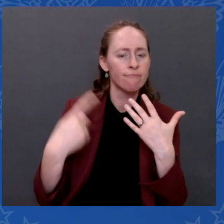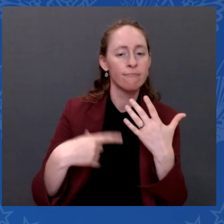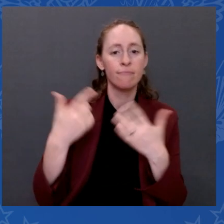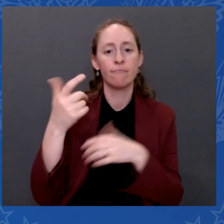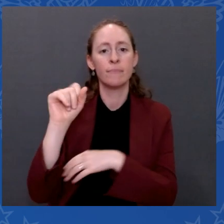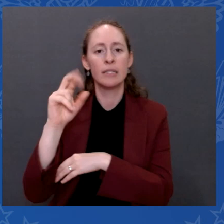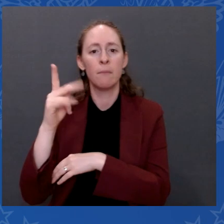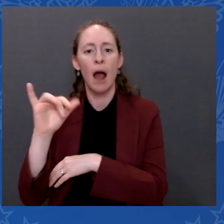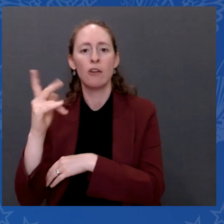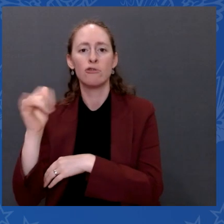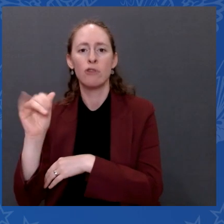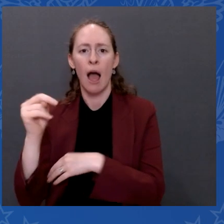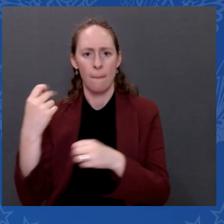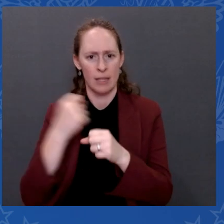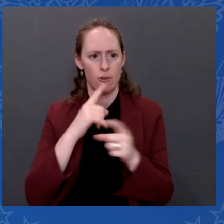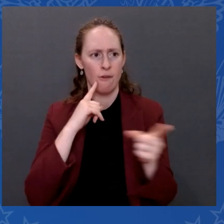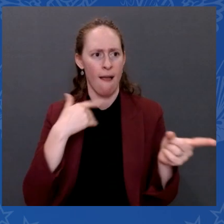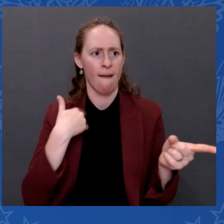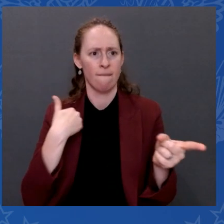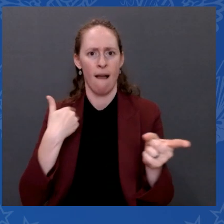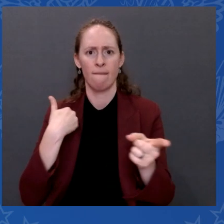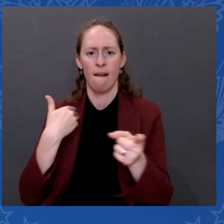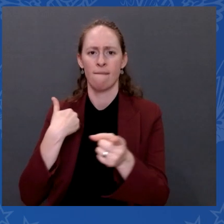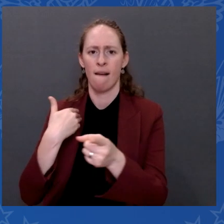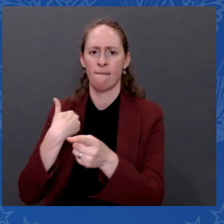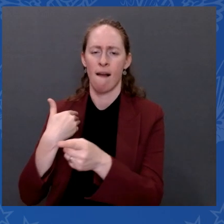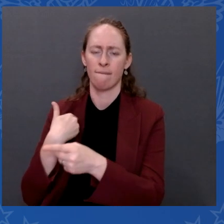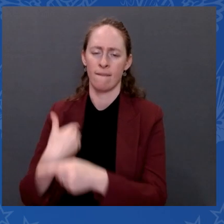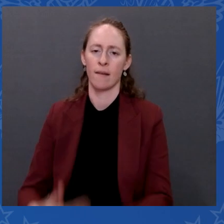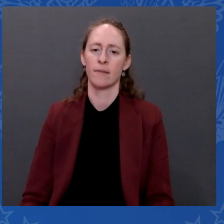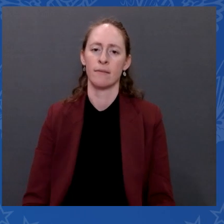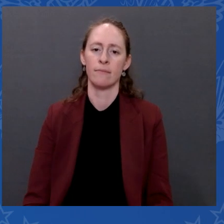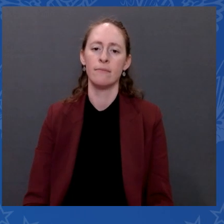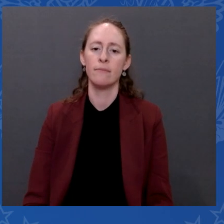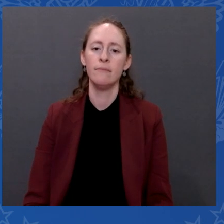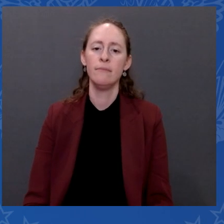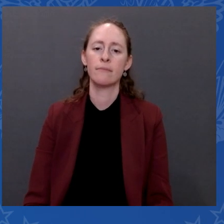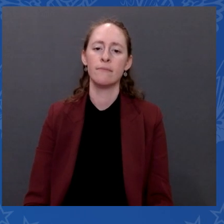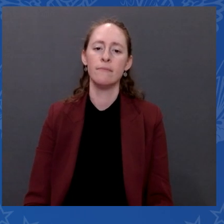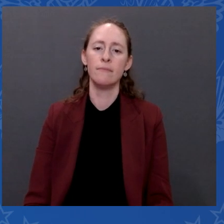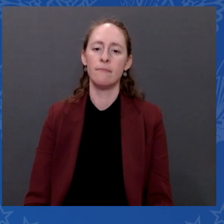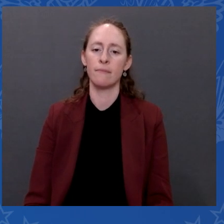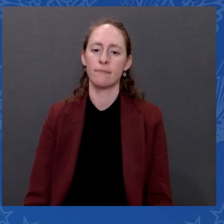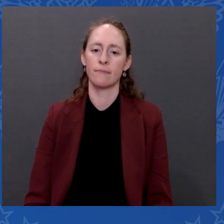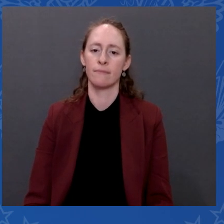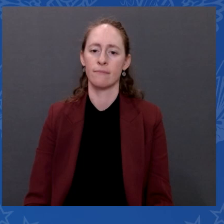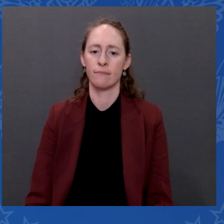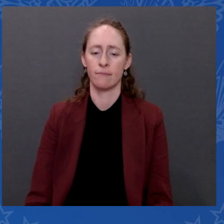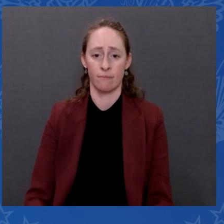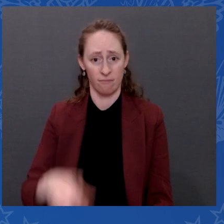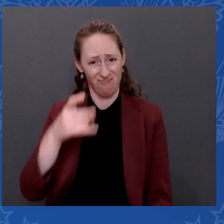do you guys talk about that? Do you -- do you worry about whether or not that's going to happen? I mean, is that -- is that something,